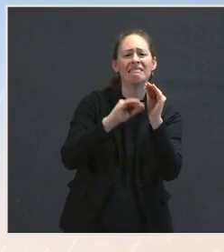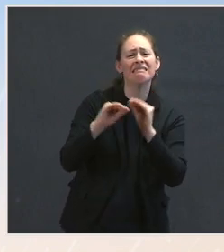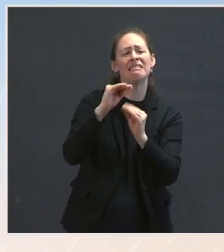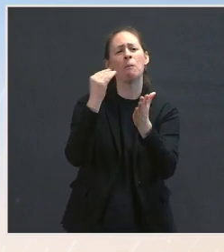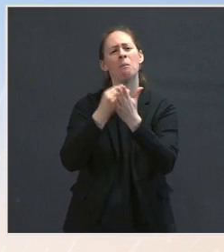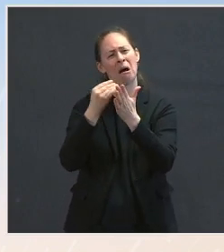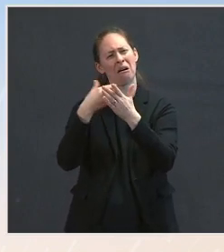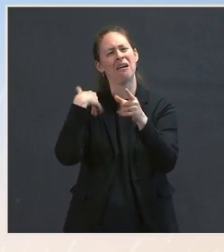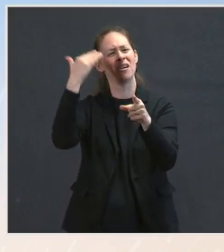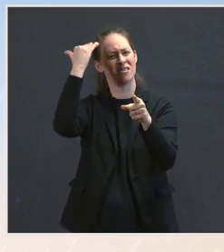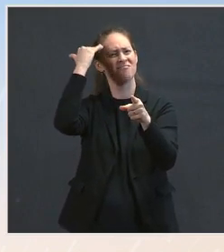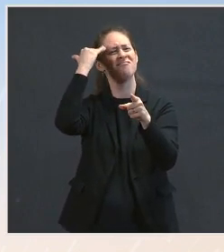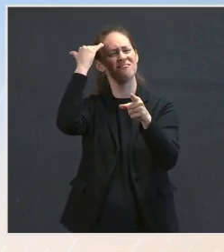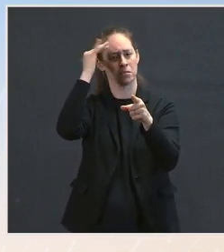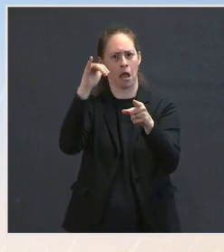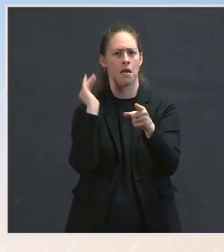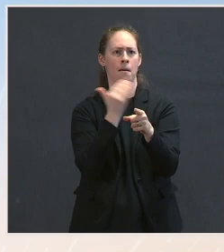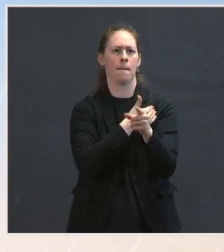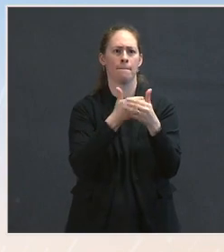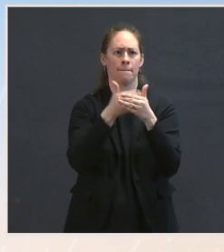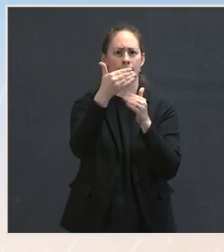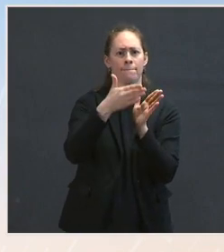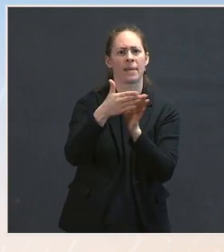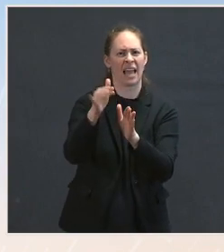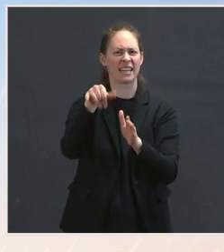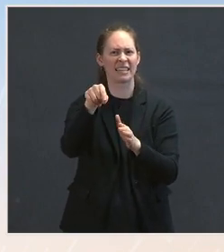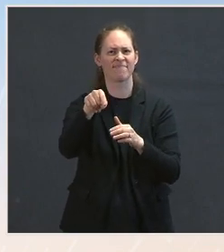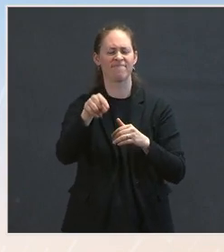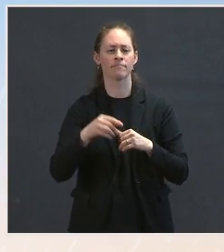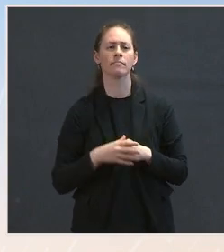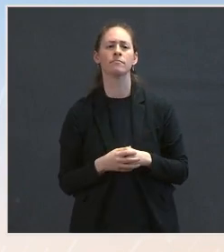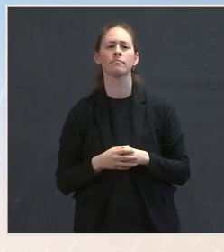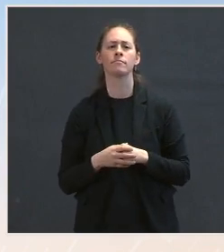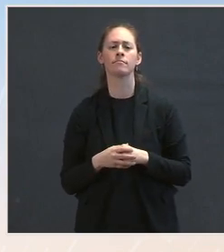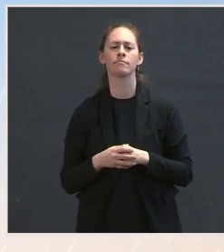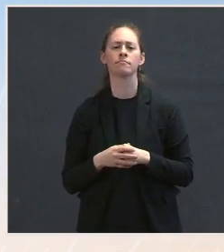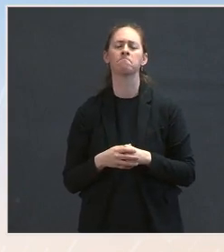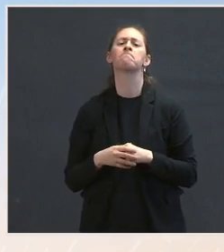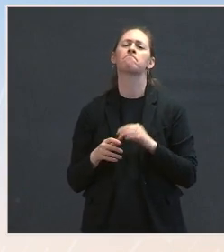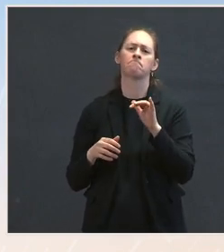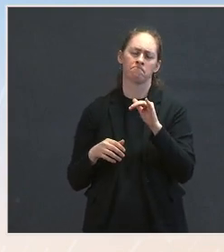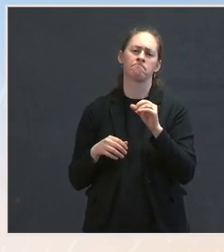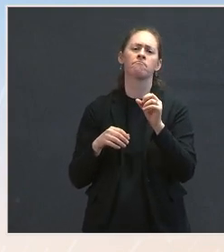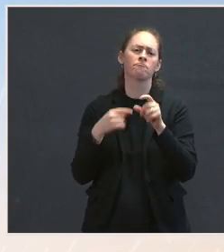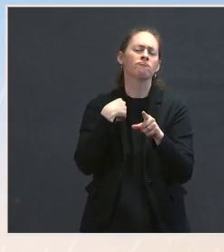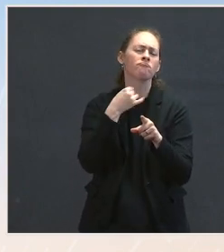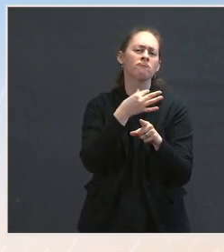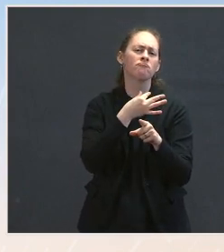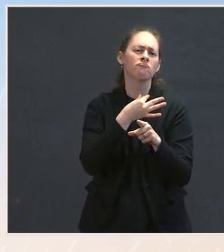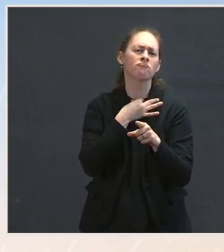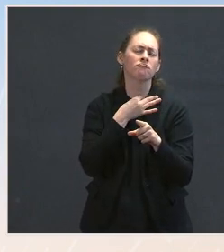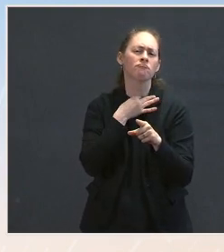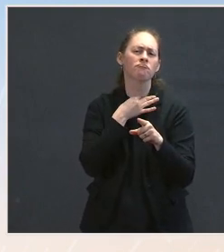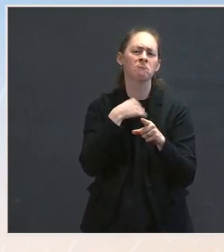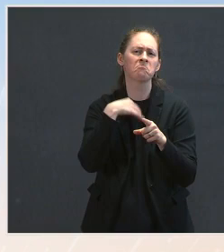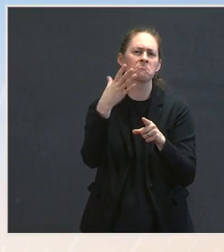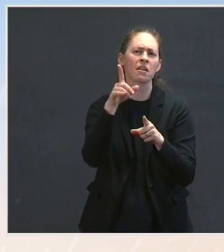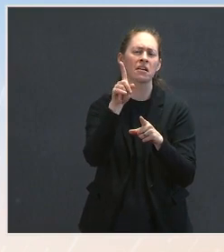The Press: And just one more. Is the administration considering easing social distancing rules for unaccompanied minors in these detention facilities